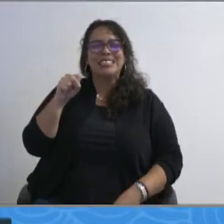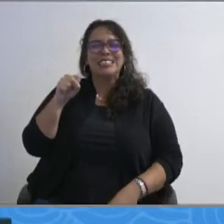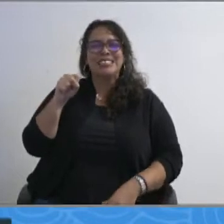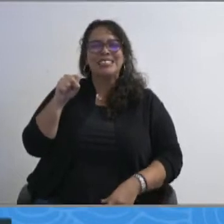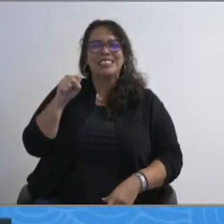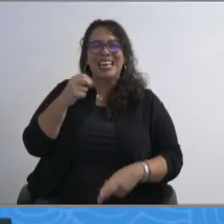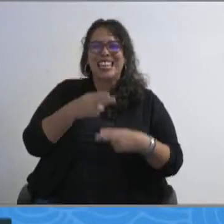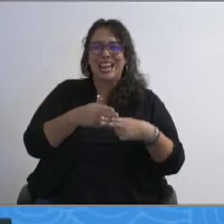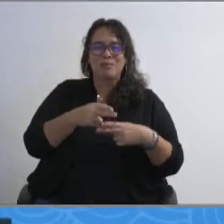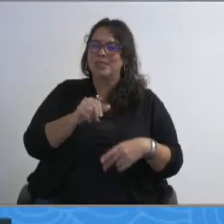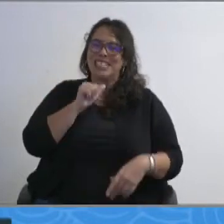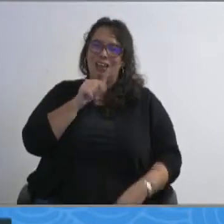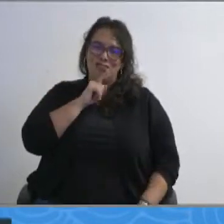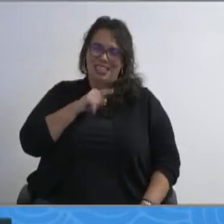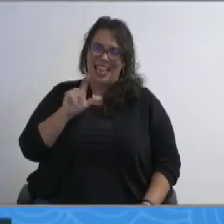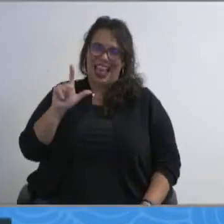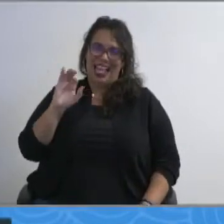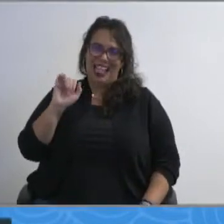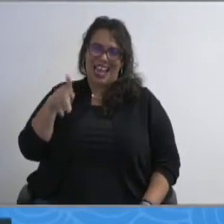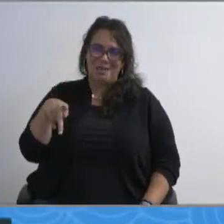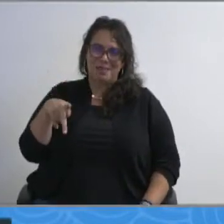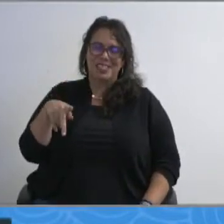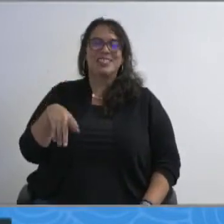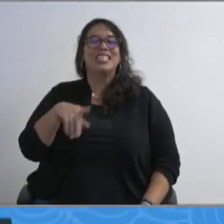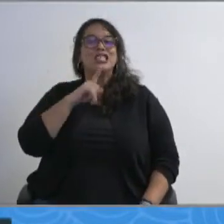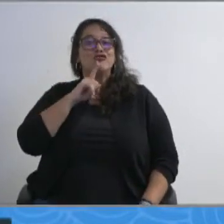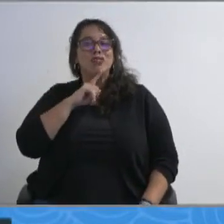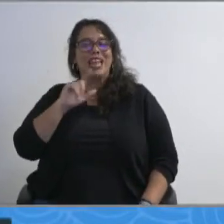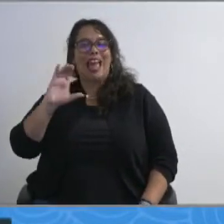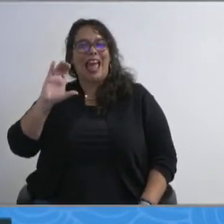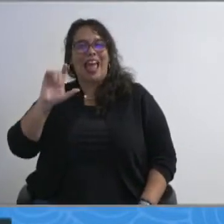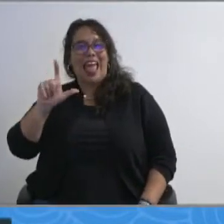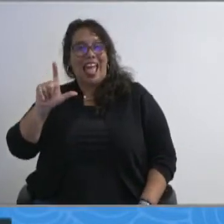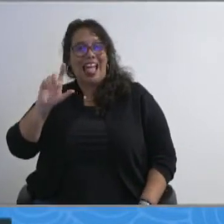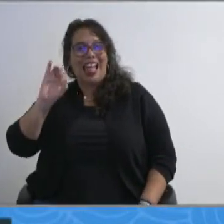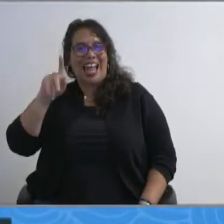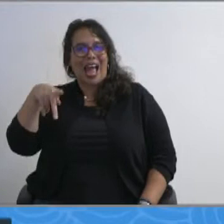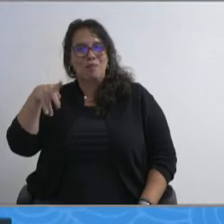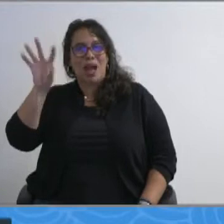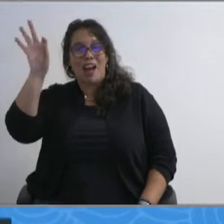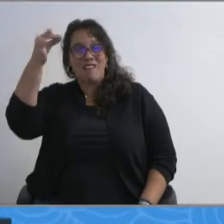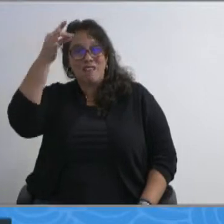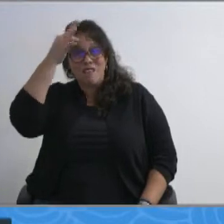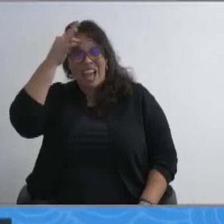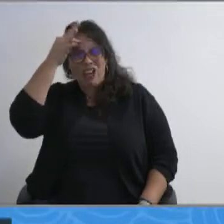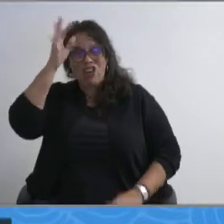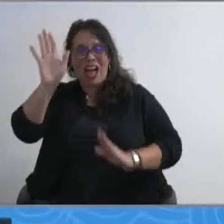So, this is called the LCAP Federal Addendum. So, I wanna be really clear about that upfront.